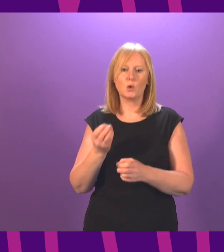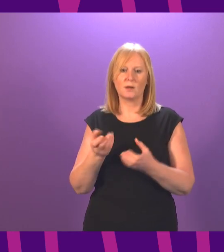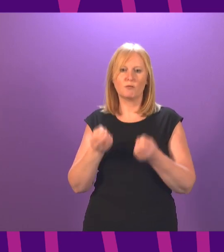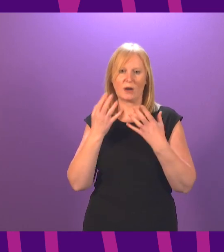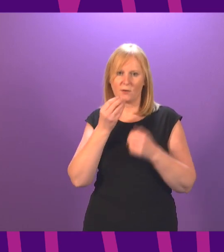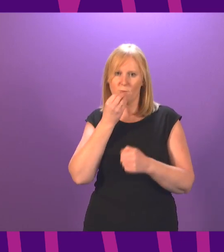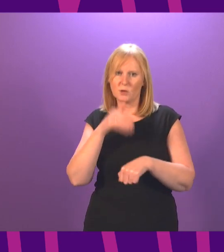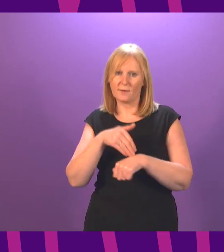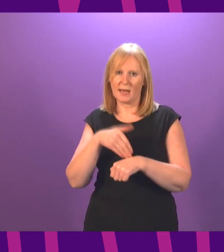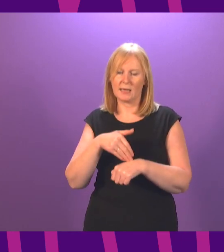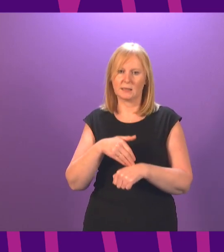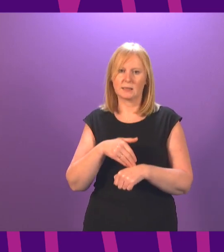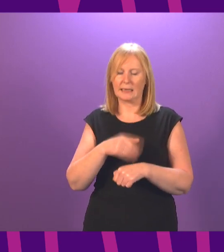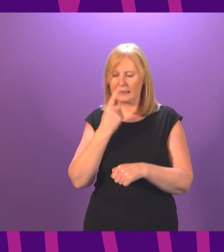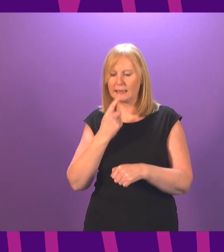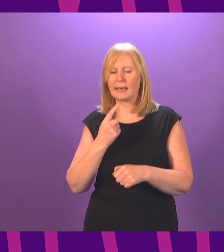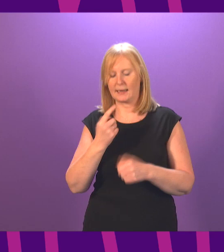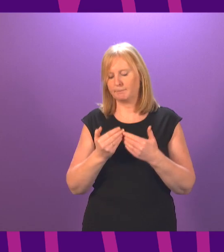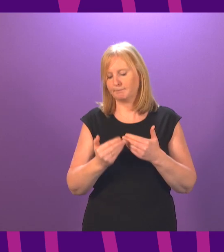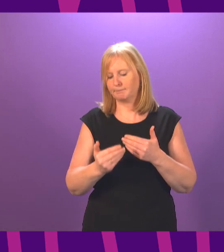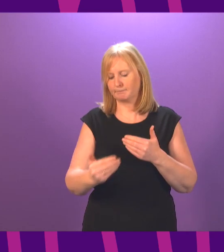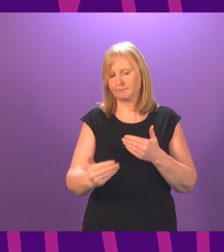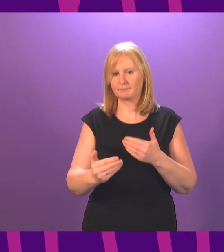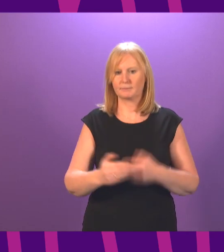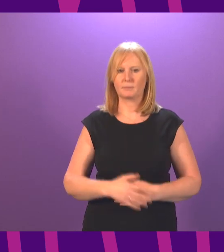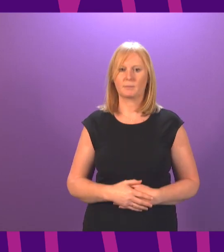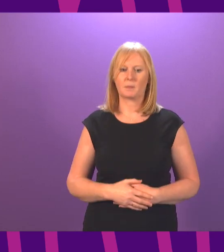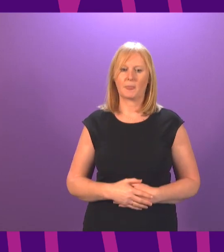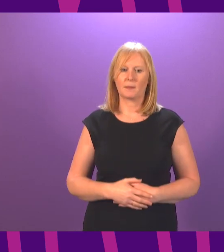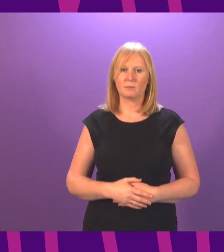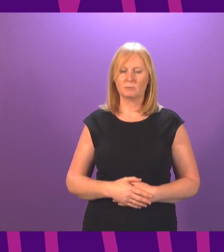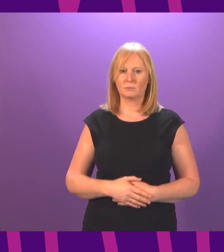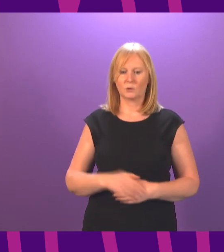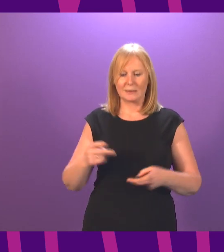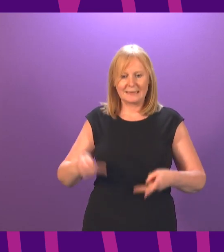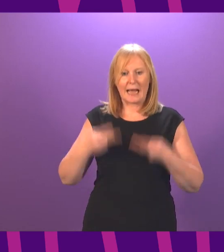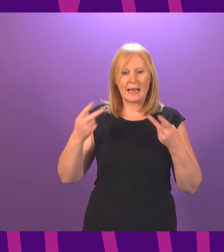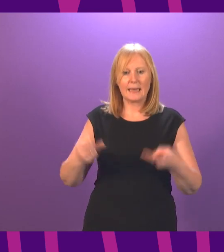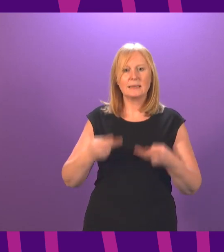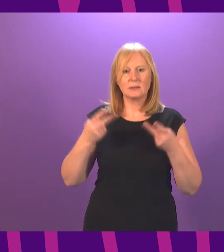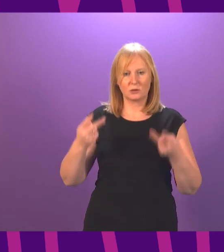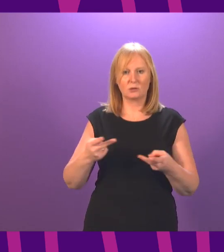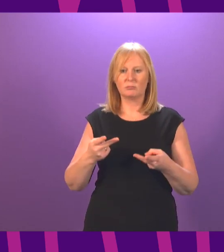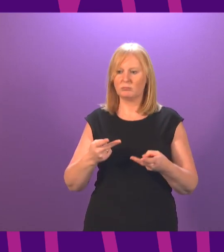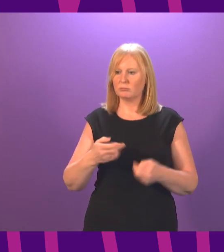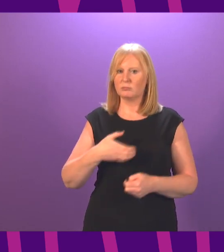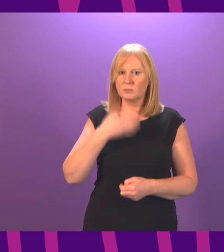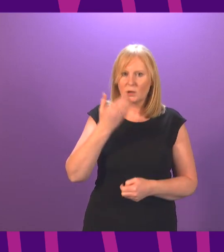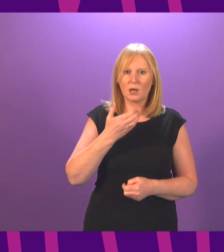the situation is not sufficiently alleviated quickly enough. However, we hope that that